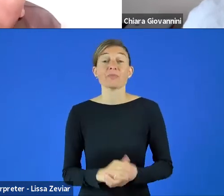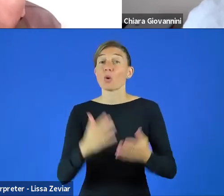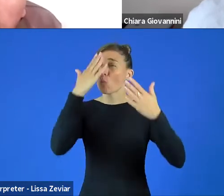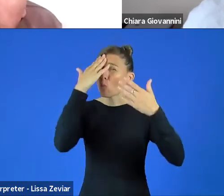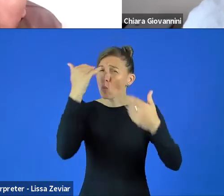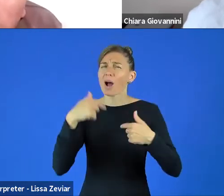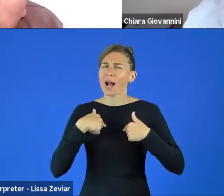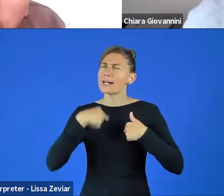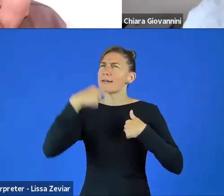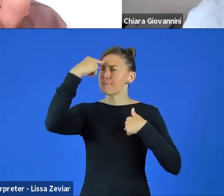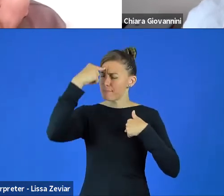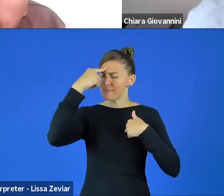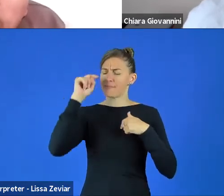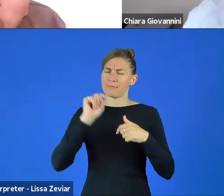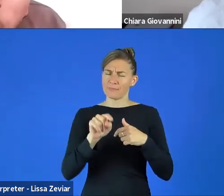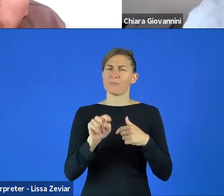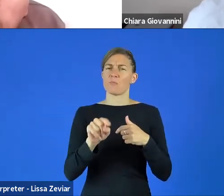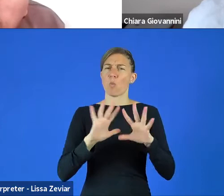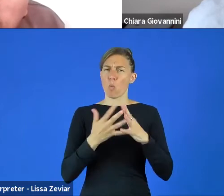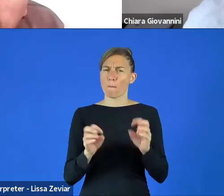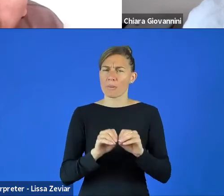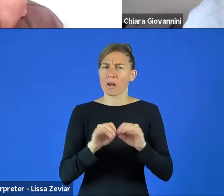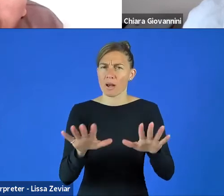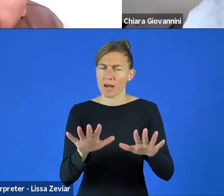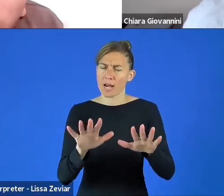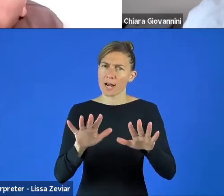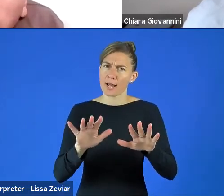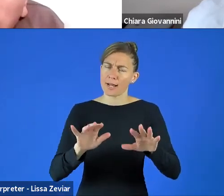because standardisation is very important in our daily lives